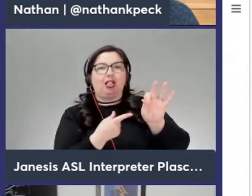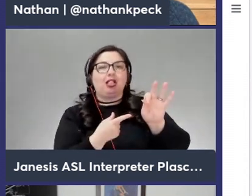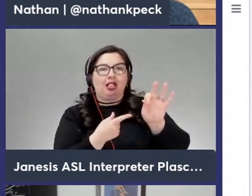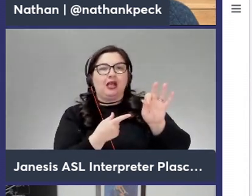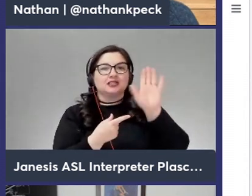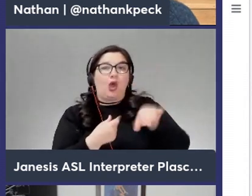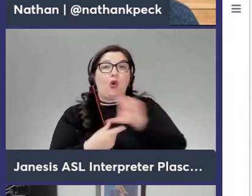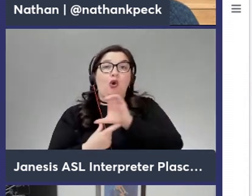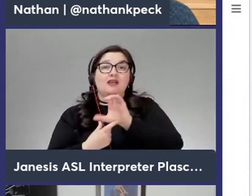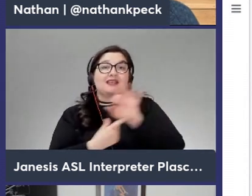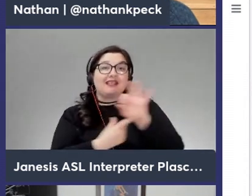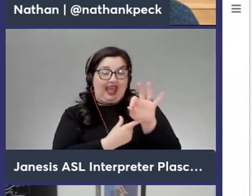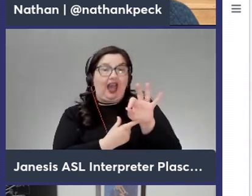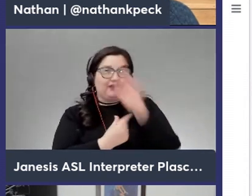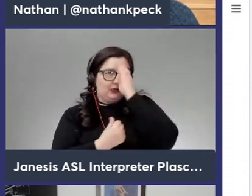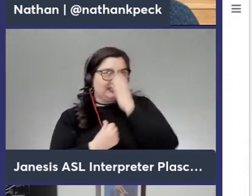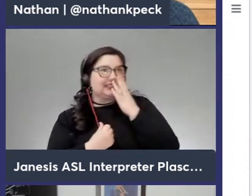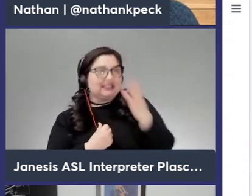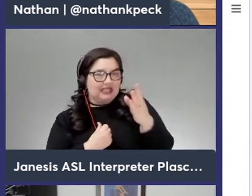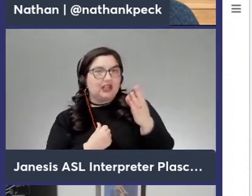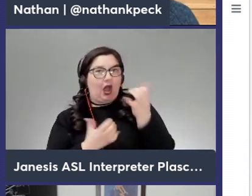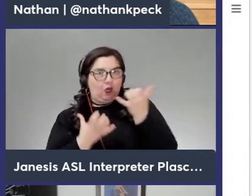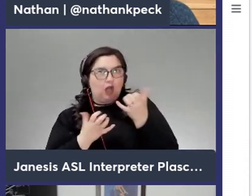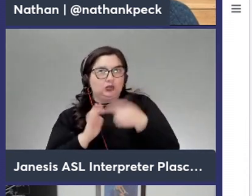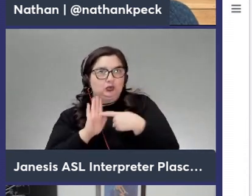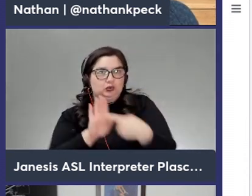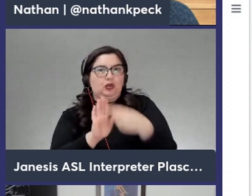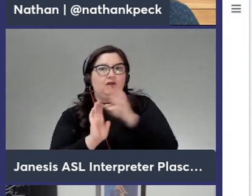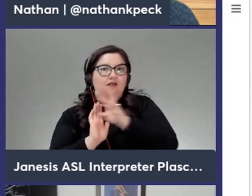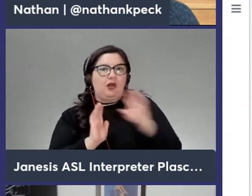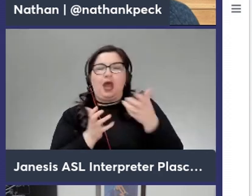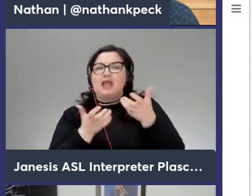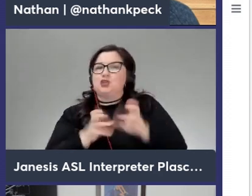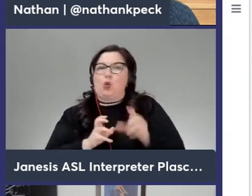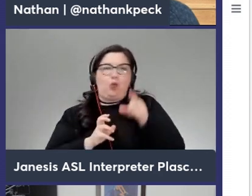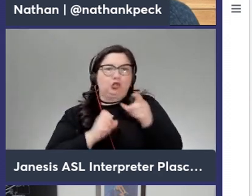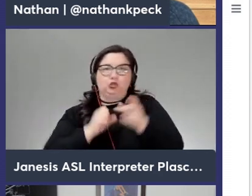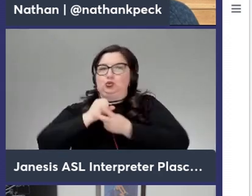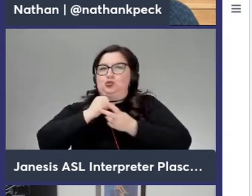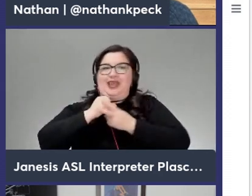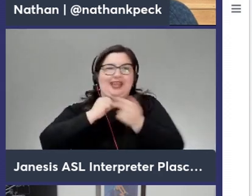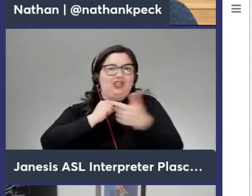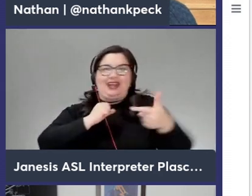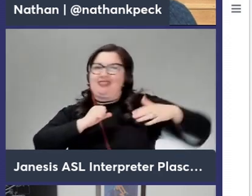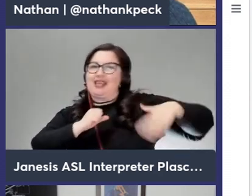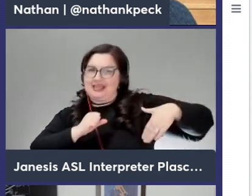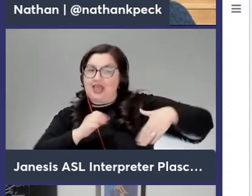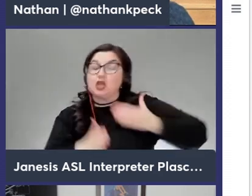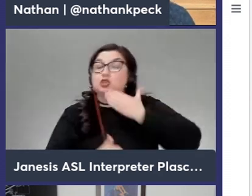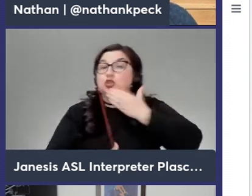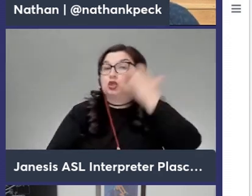"Hey, I want you to front this website, but I don't want you to cache anything yet." And there's good reason for that because we want that random number